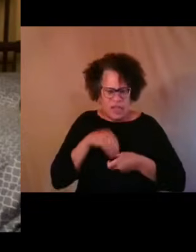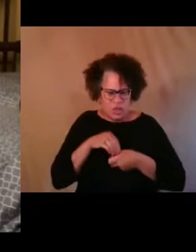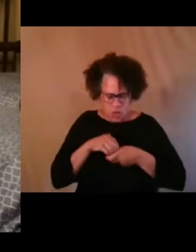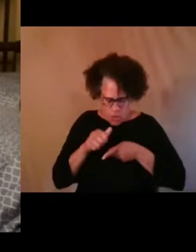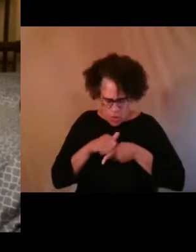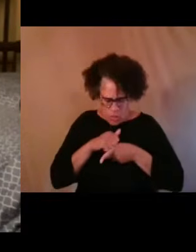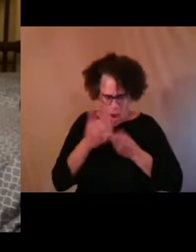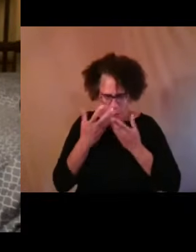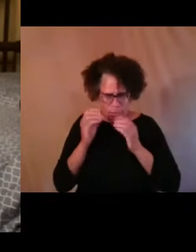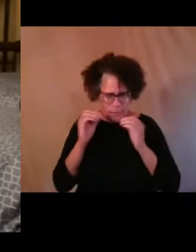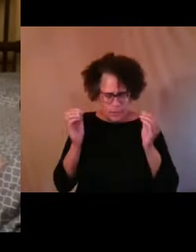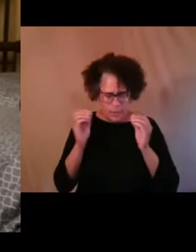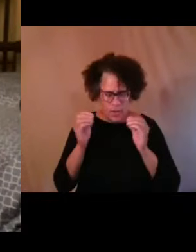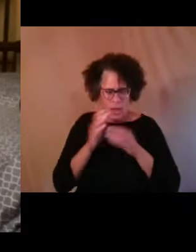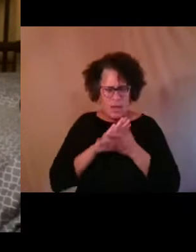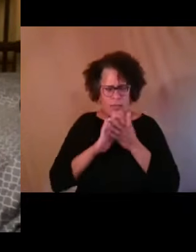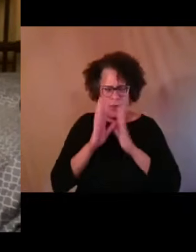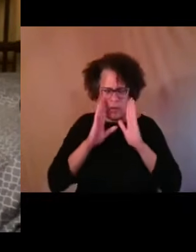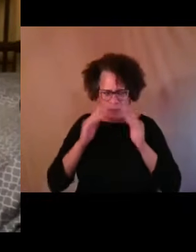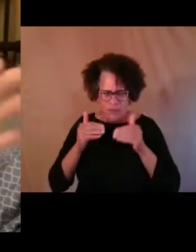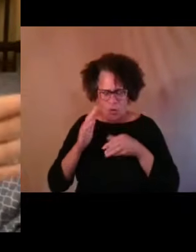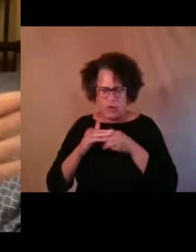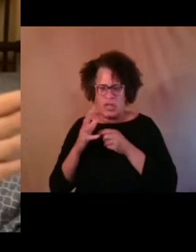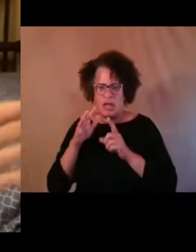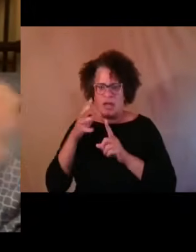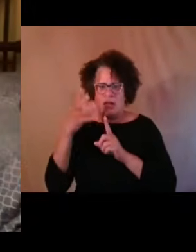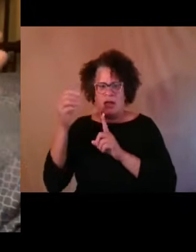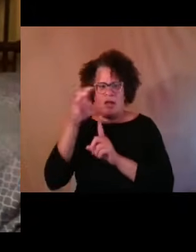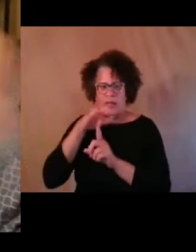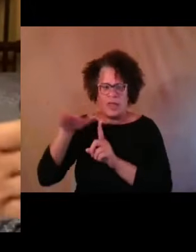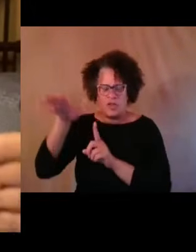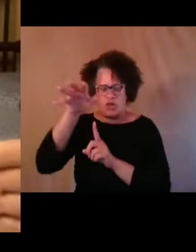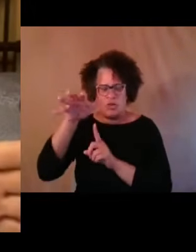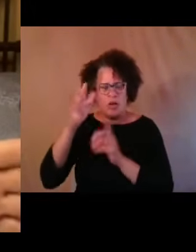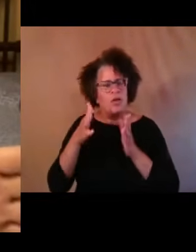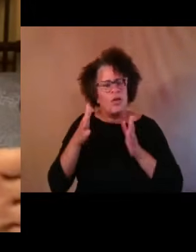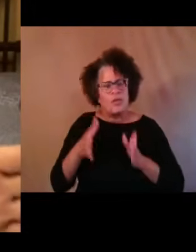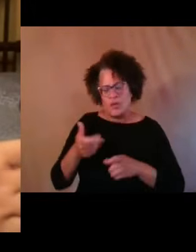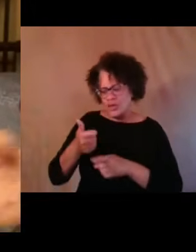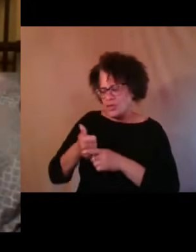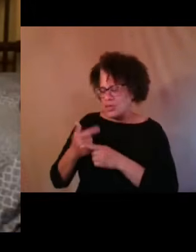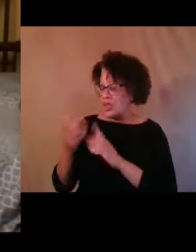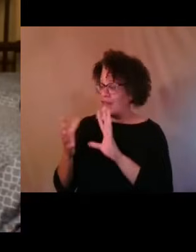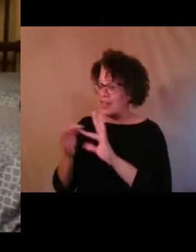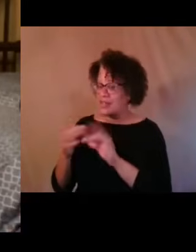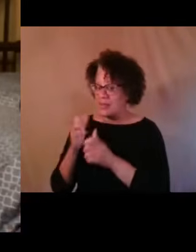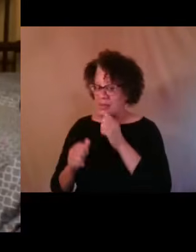they become very focused on the external. So the person who says something mean to you affects you.